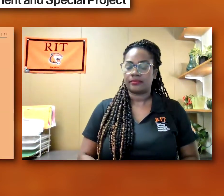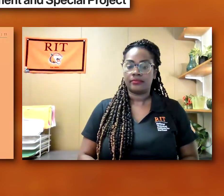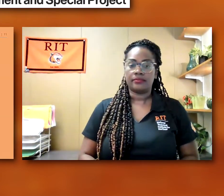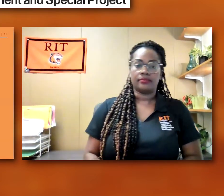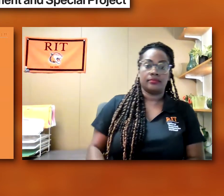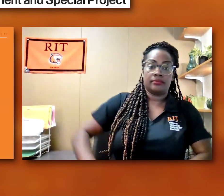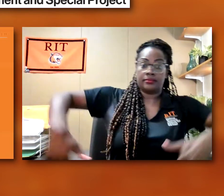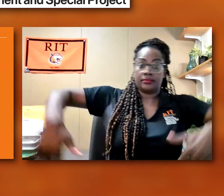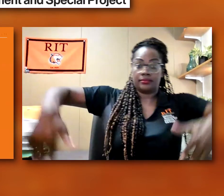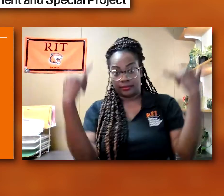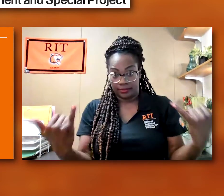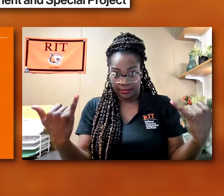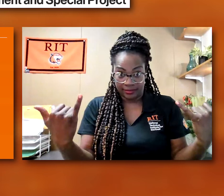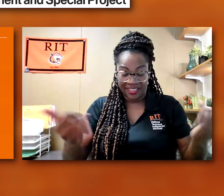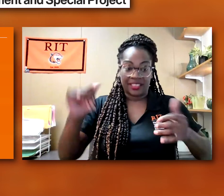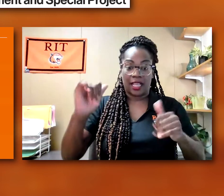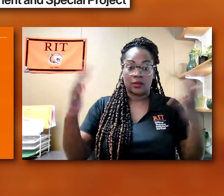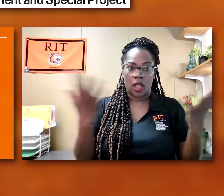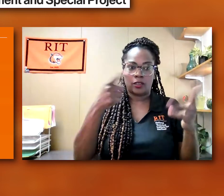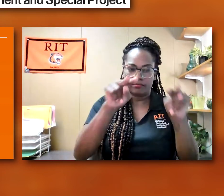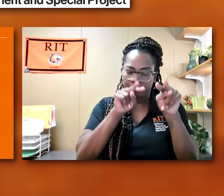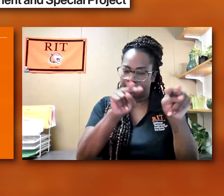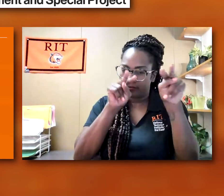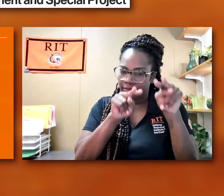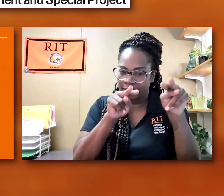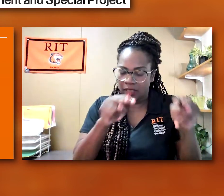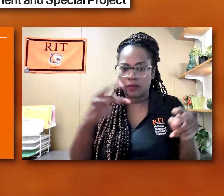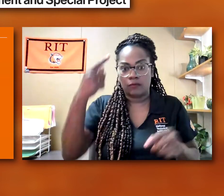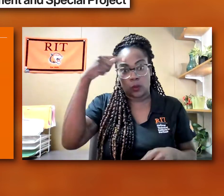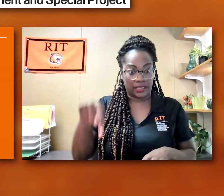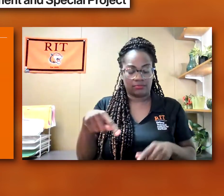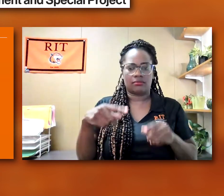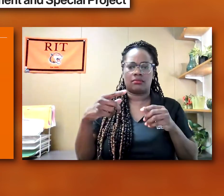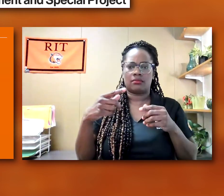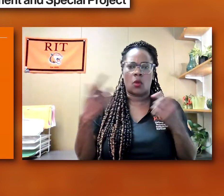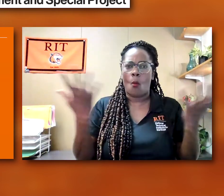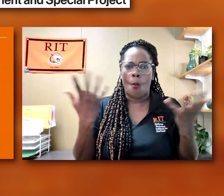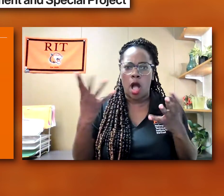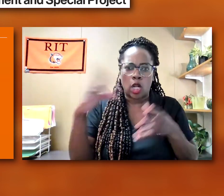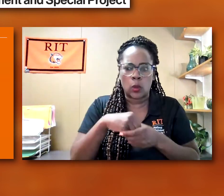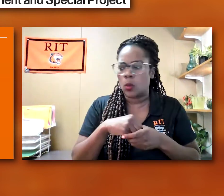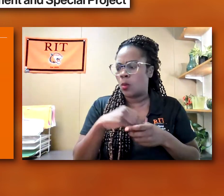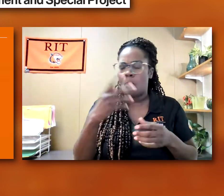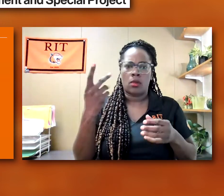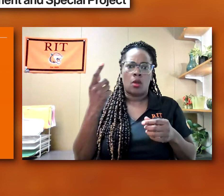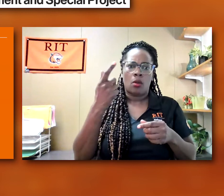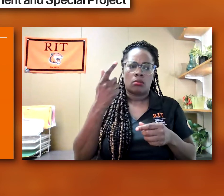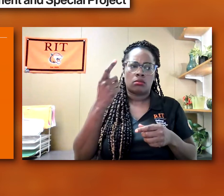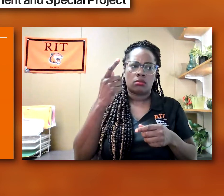Then you can qualify to win the prize. So now, this is what you've been looking for and waiting for--